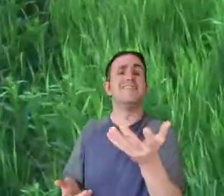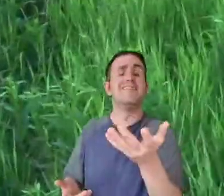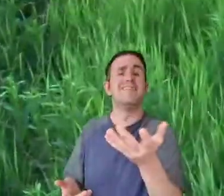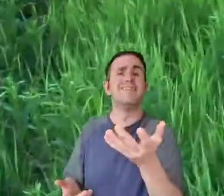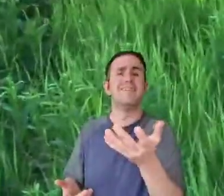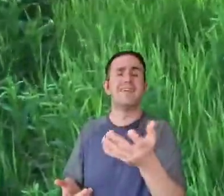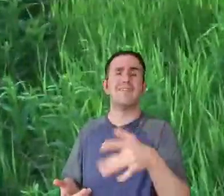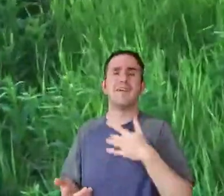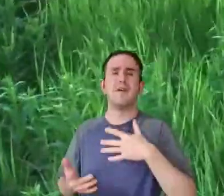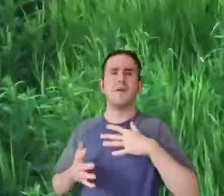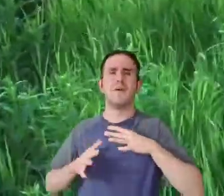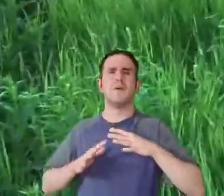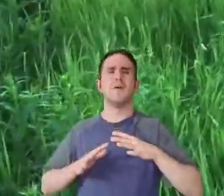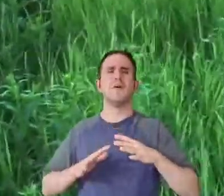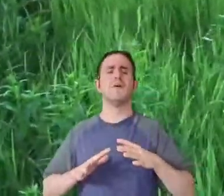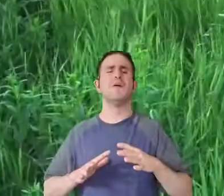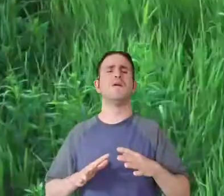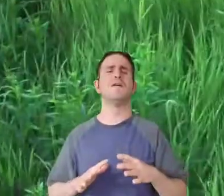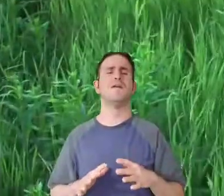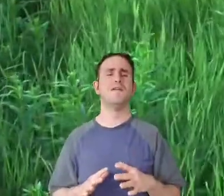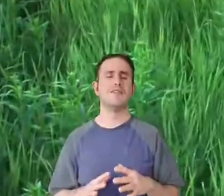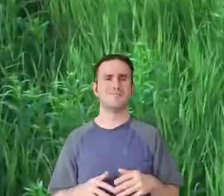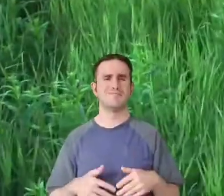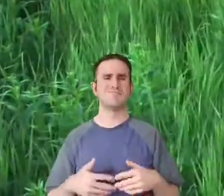Tend to make you feel a little bit more chill, a little bit more relaxed, right?